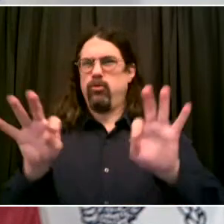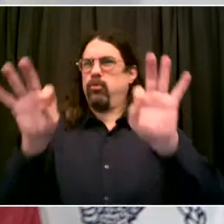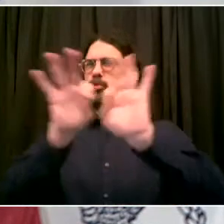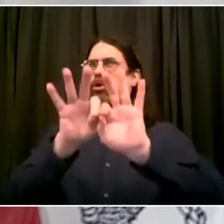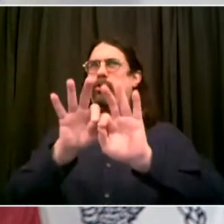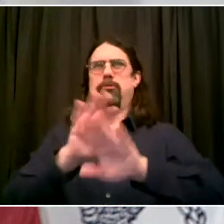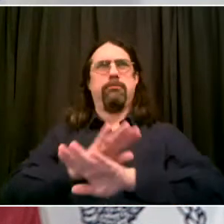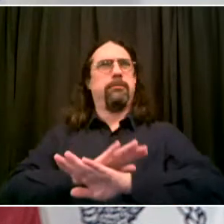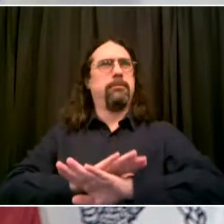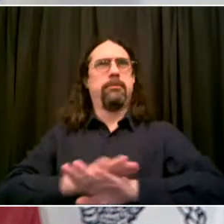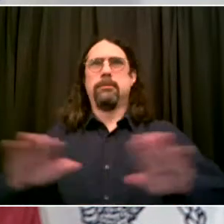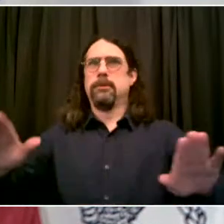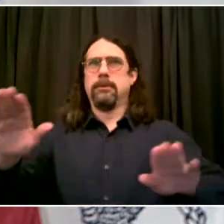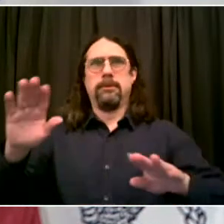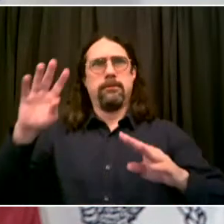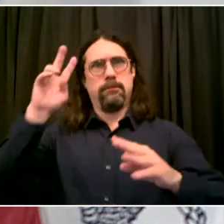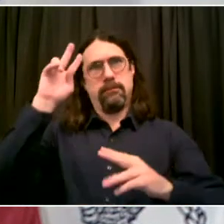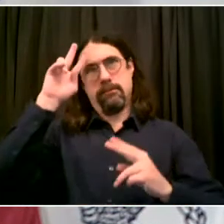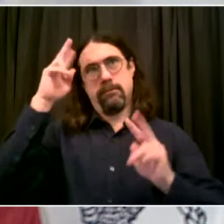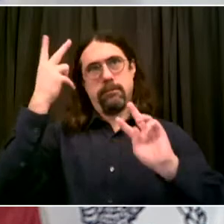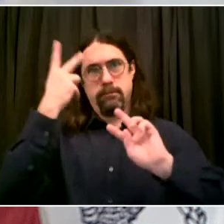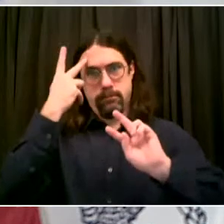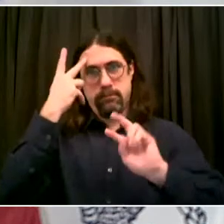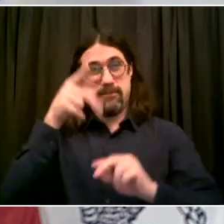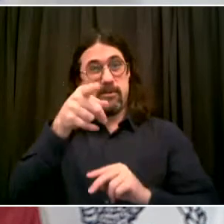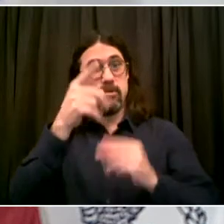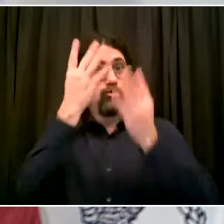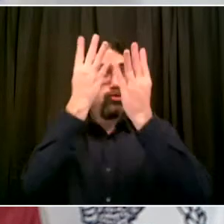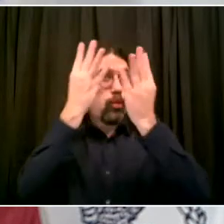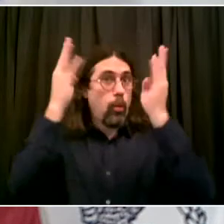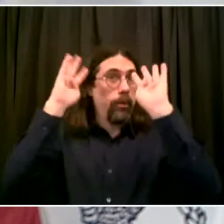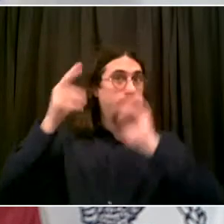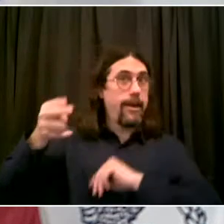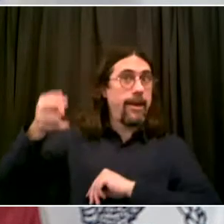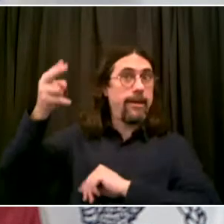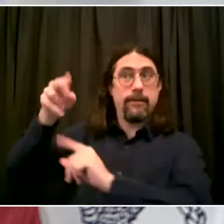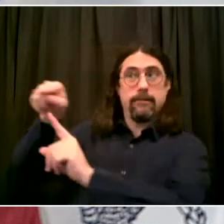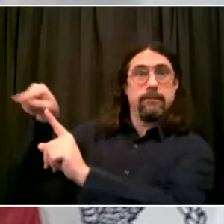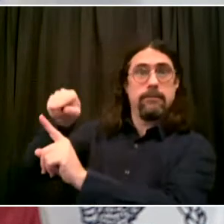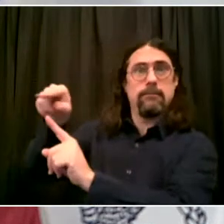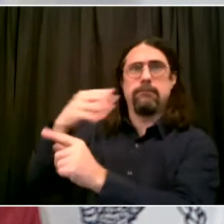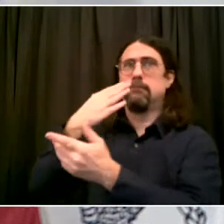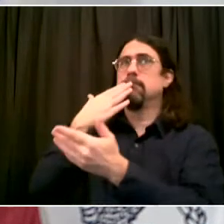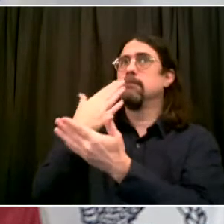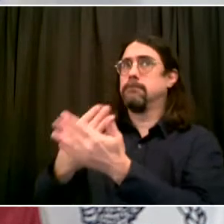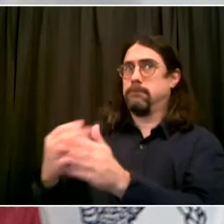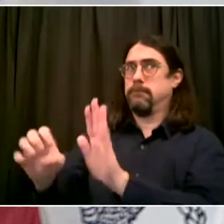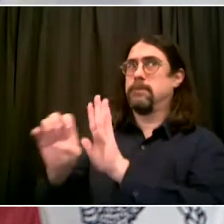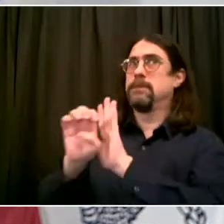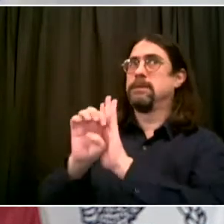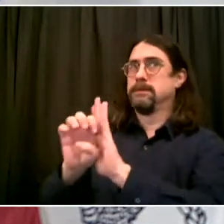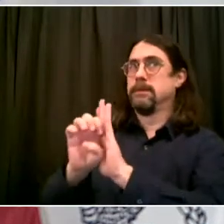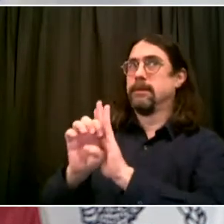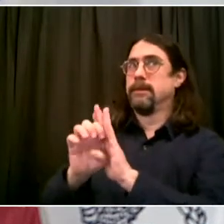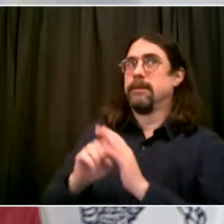TO BE A MISINTERPRETATION OF THE WORK THIS GOING ON, CROWN HEIGHTS IS A